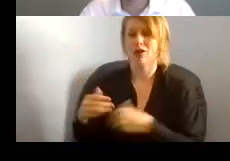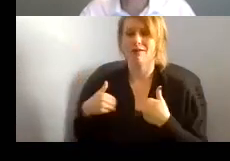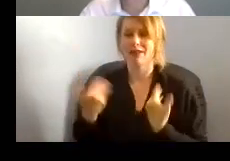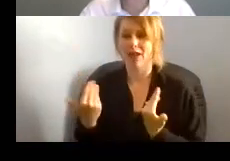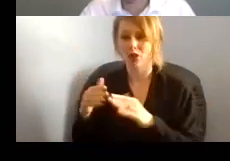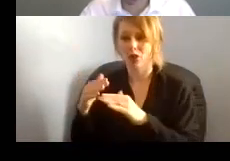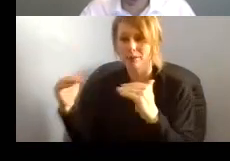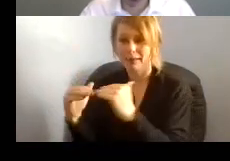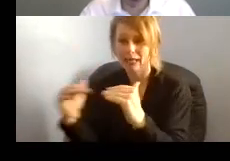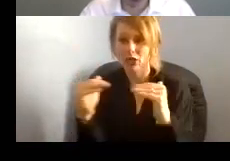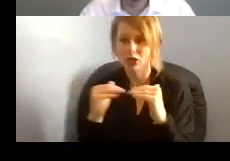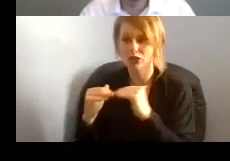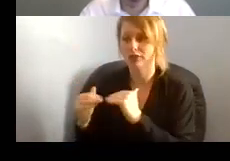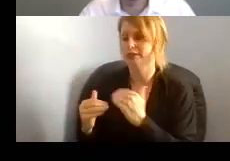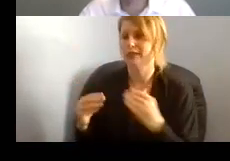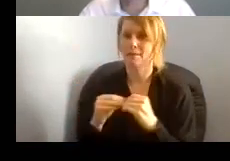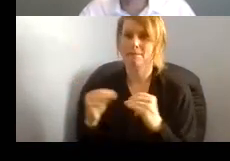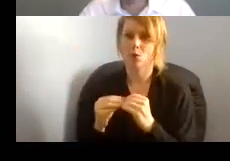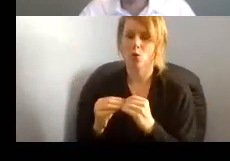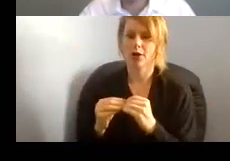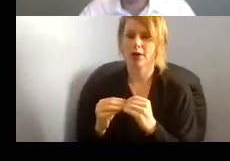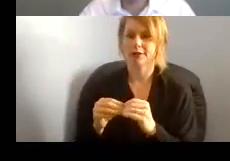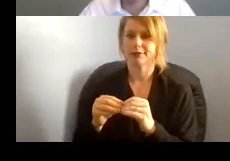They may have more chores. There may also be a lack of availability